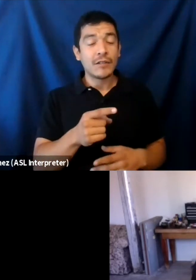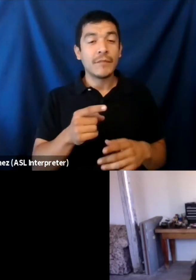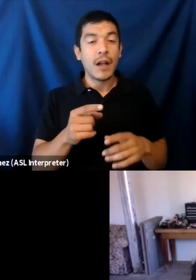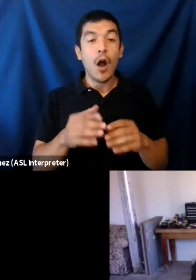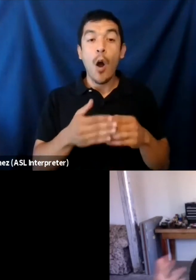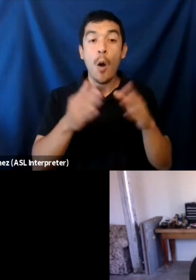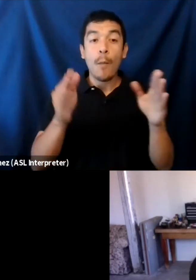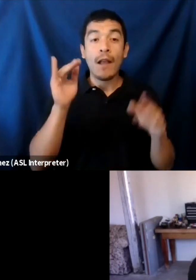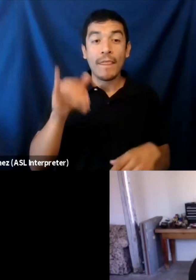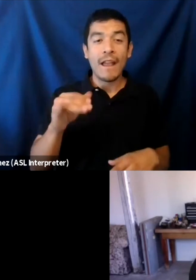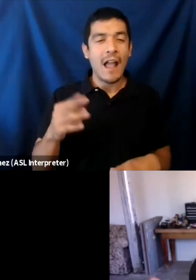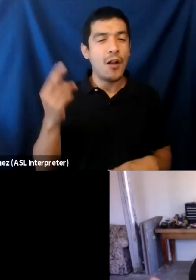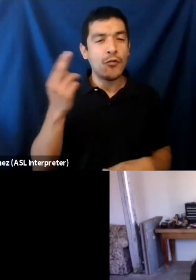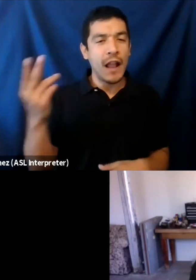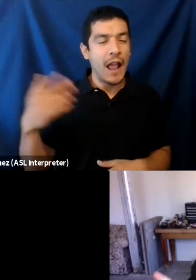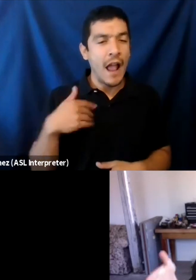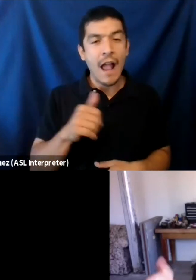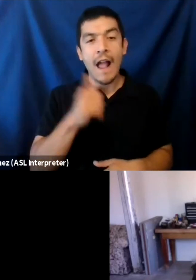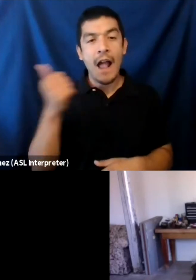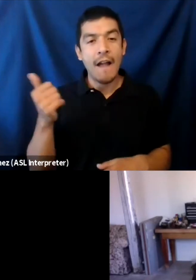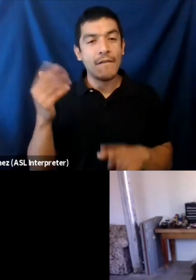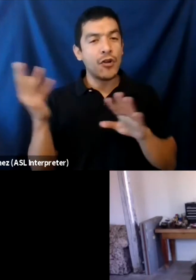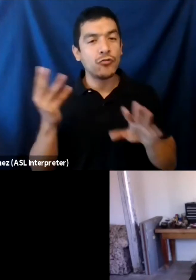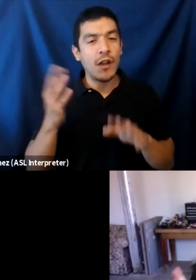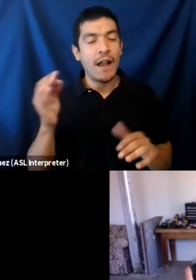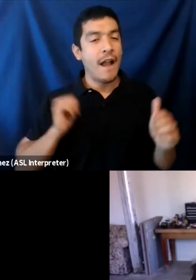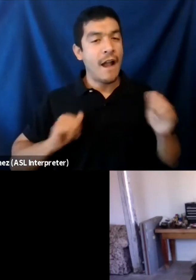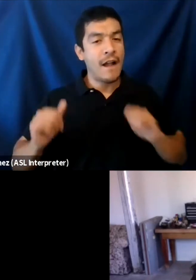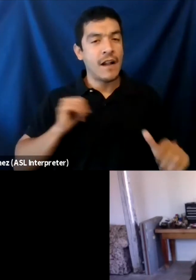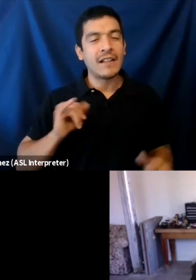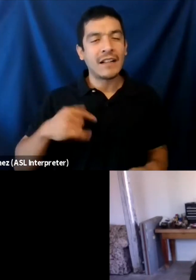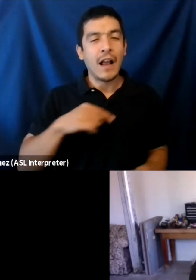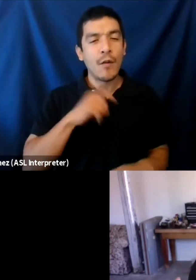and realizing that there's other streams of action that we can take politically,